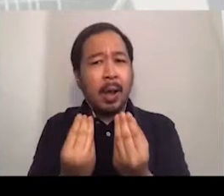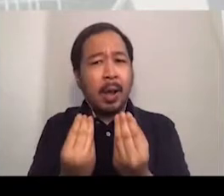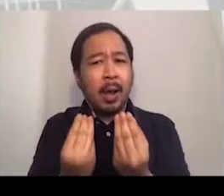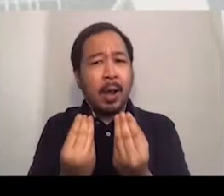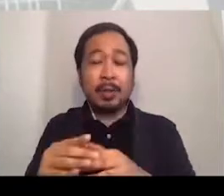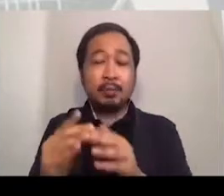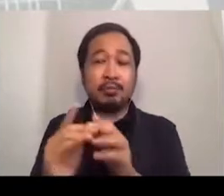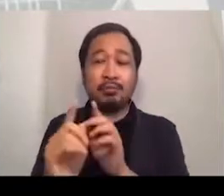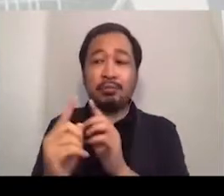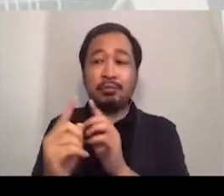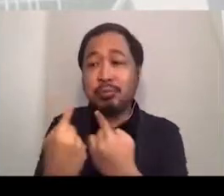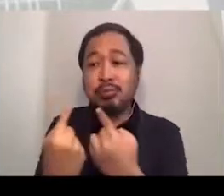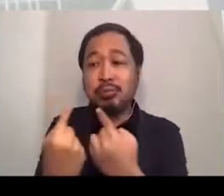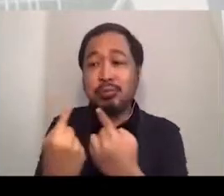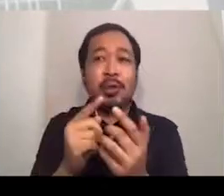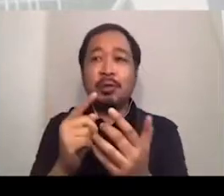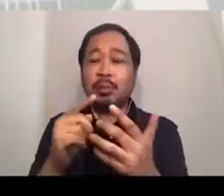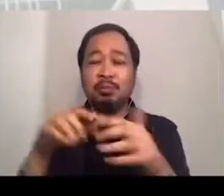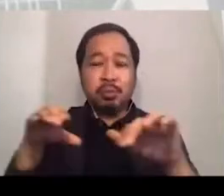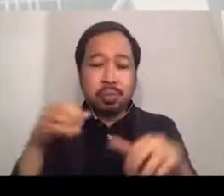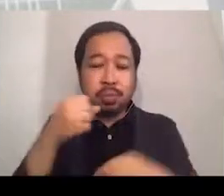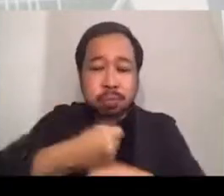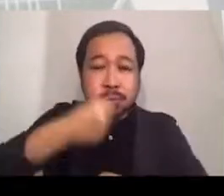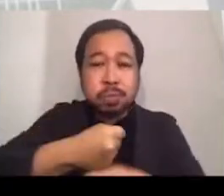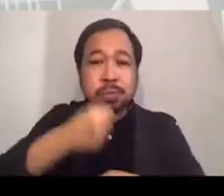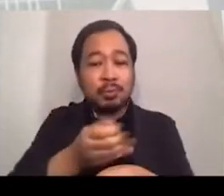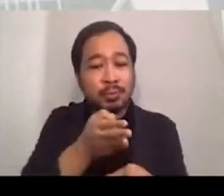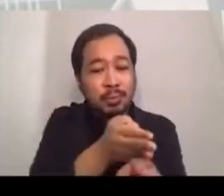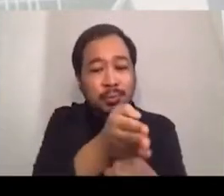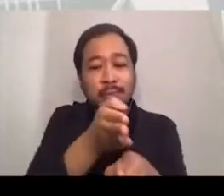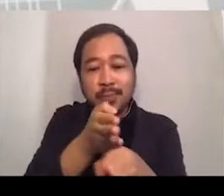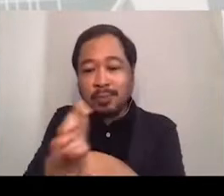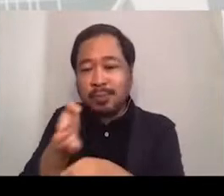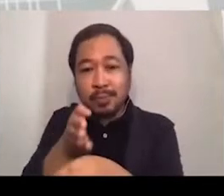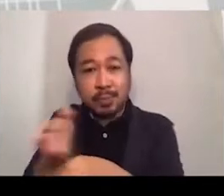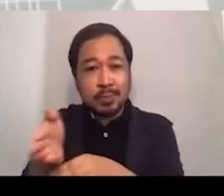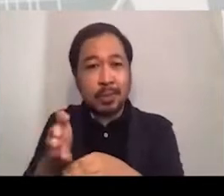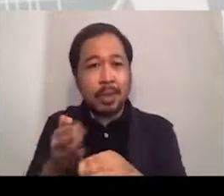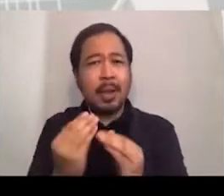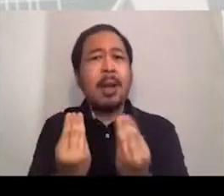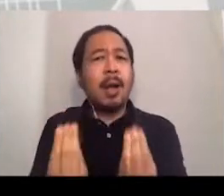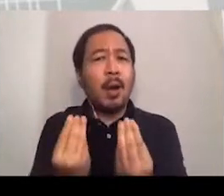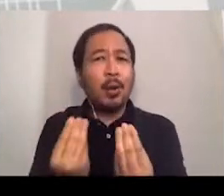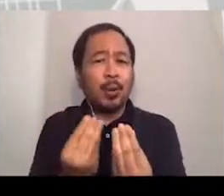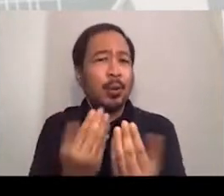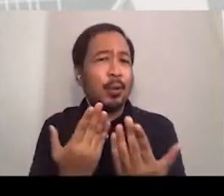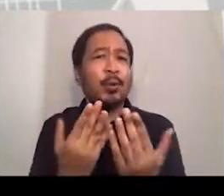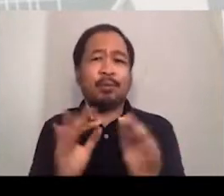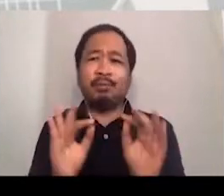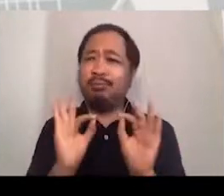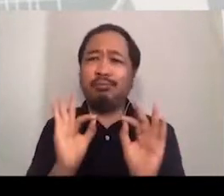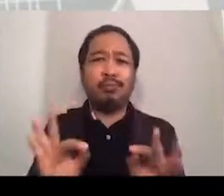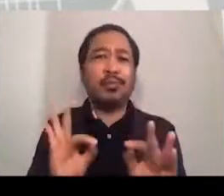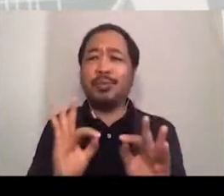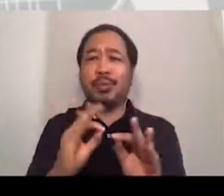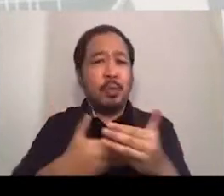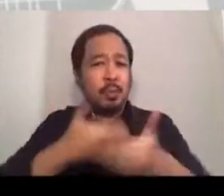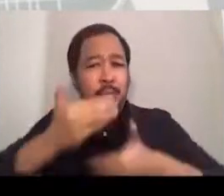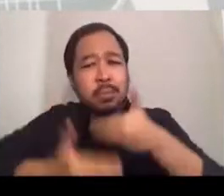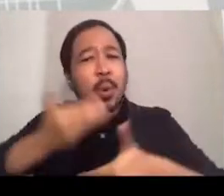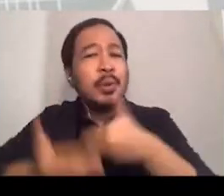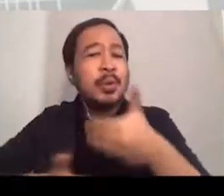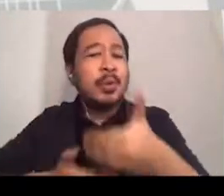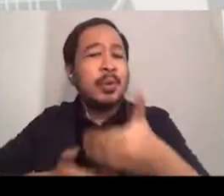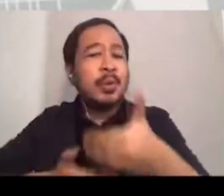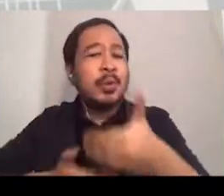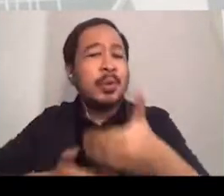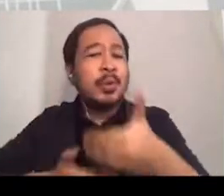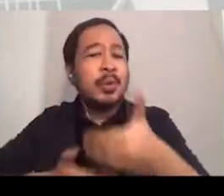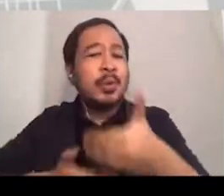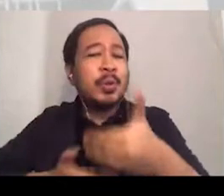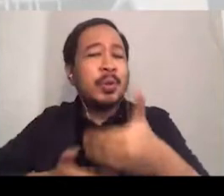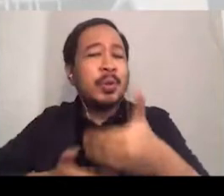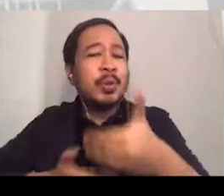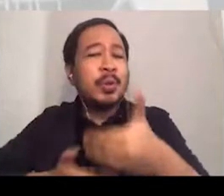And the structured interventions will then showcase specific good practices in specific policy programmes or practice areas, the application if you will